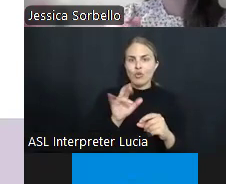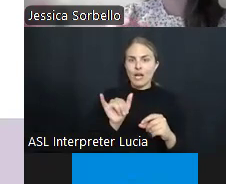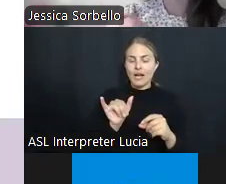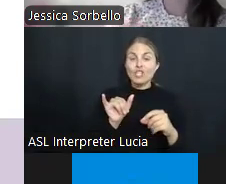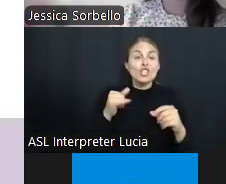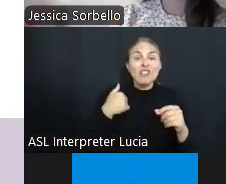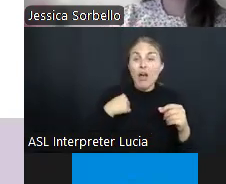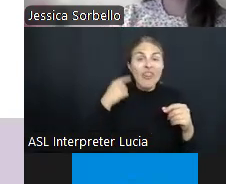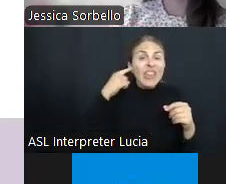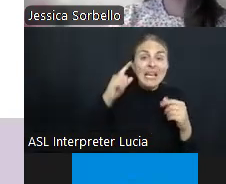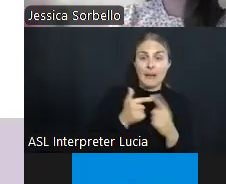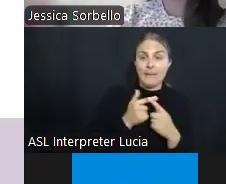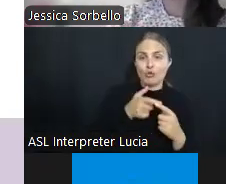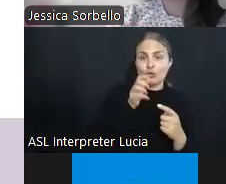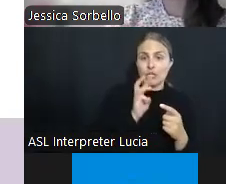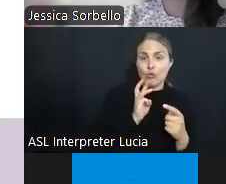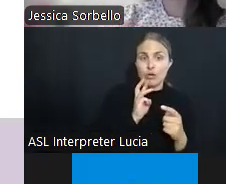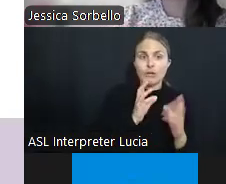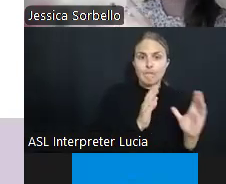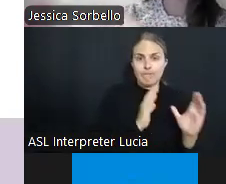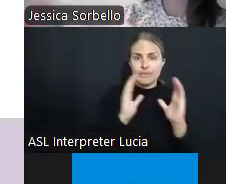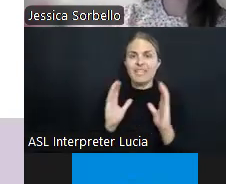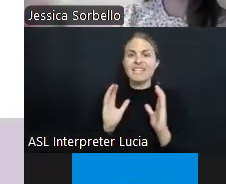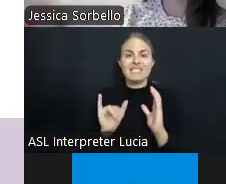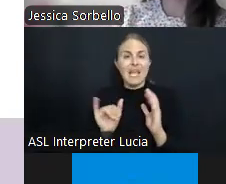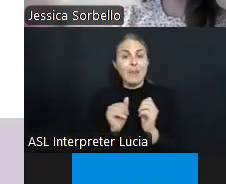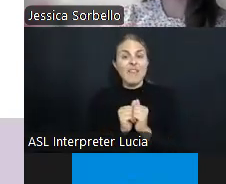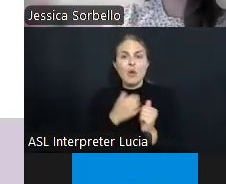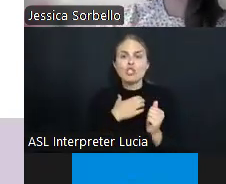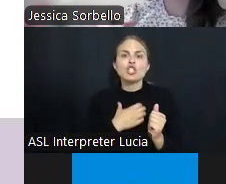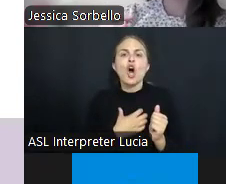it came to starvation. For 72 hours, hooked up to IV for